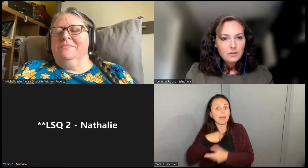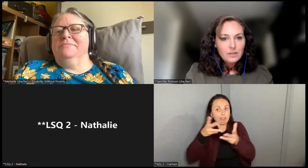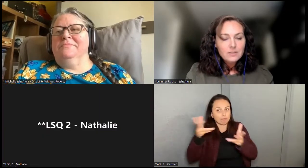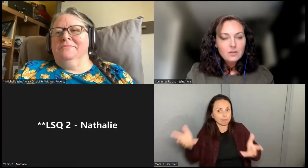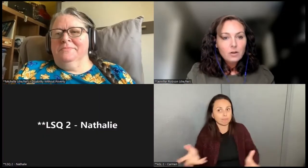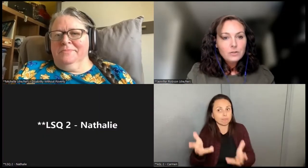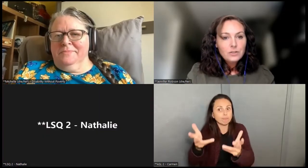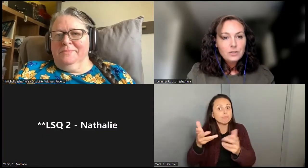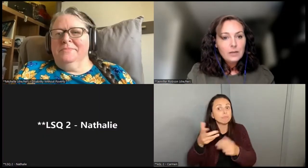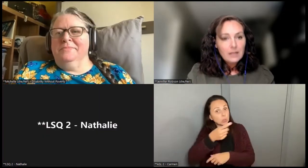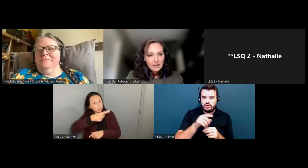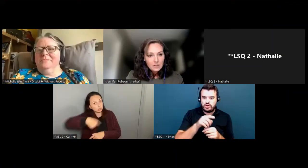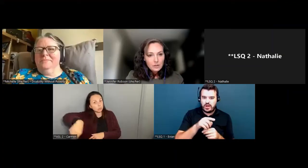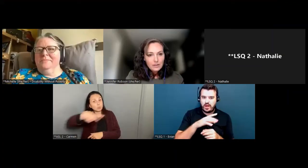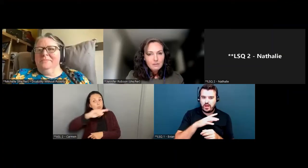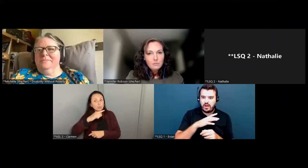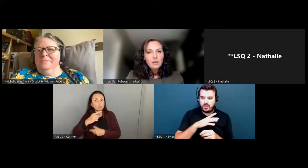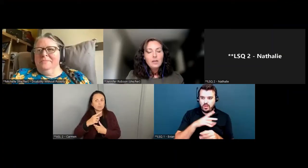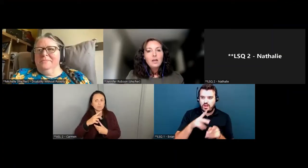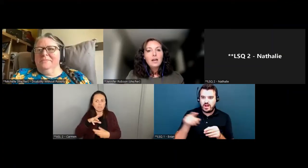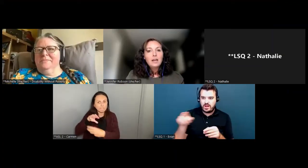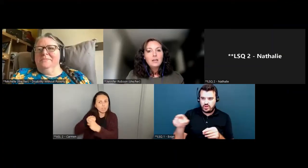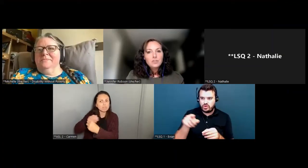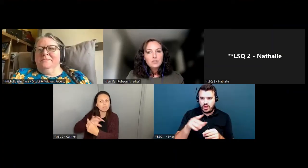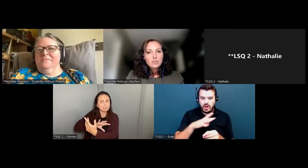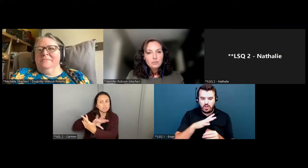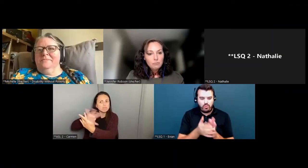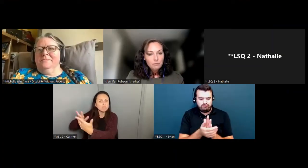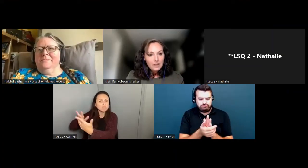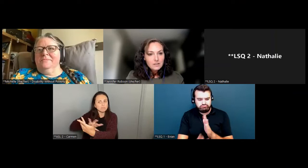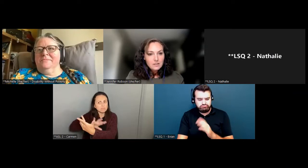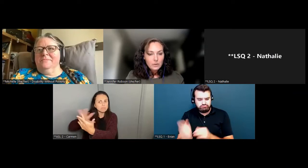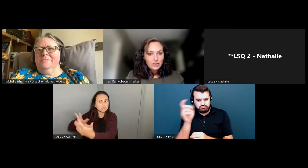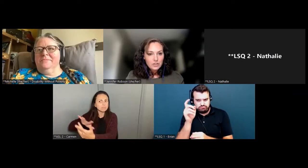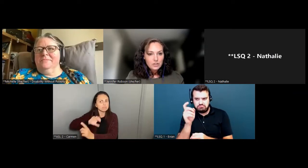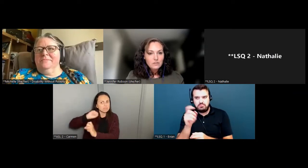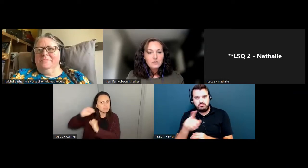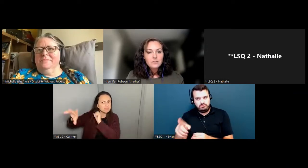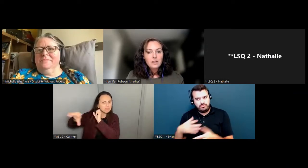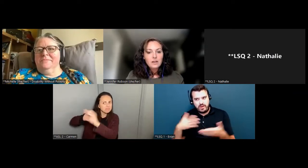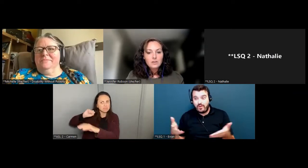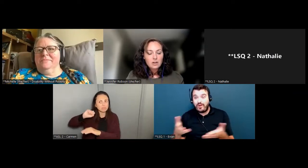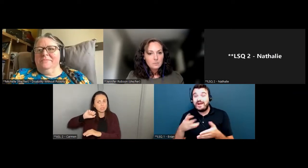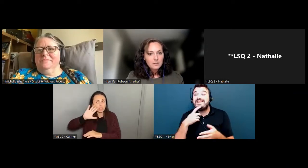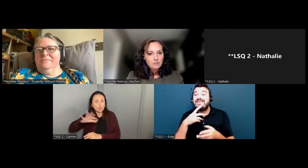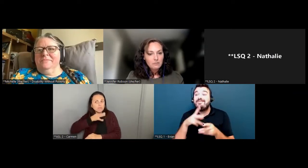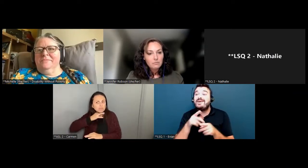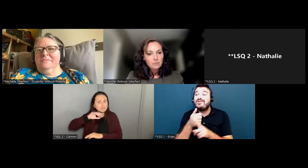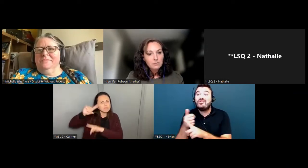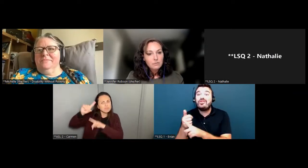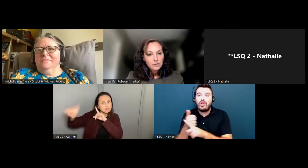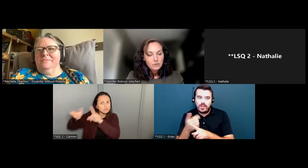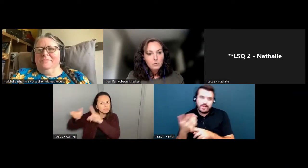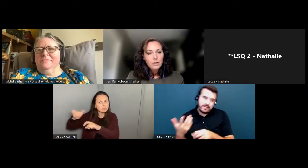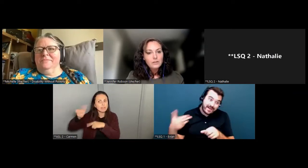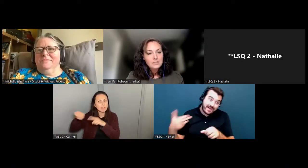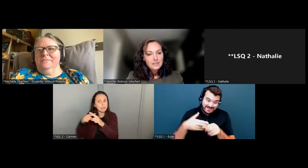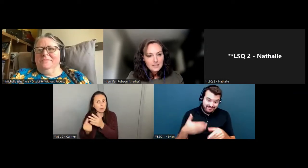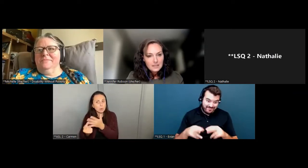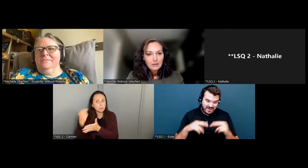ON THIS CALL TO ENGAGE WITH THEM AND RAISE THESE QUESTIONS IN TERMS OF THE REVIEW -- THE